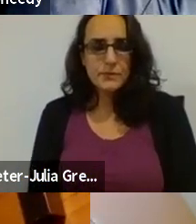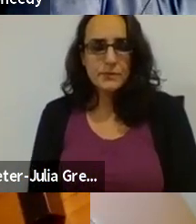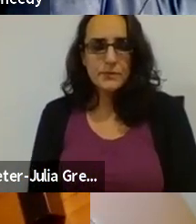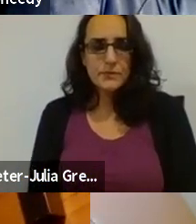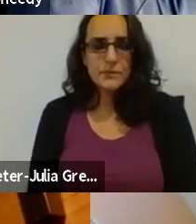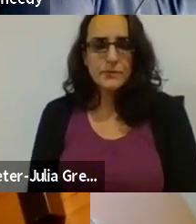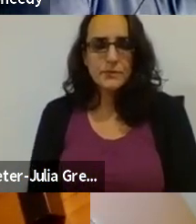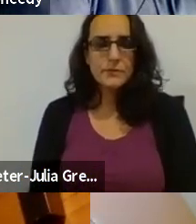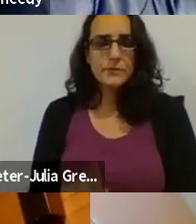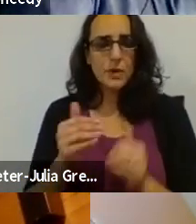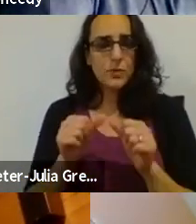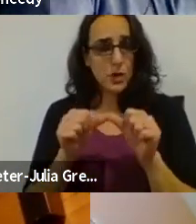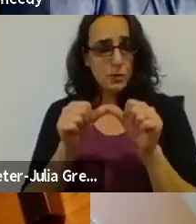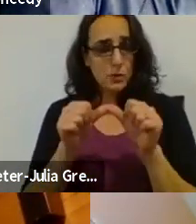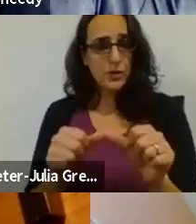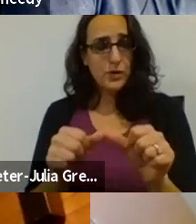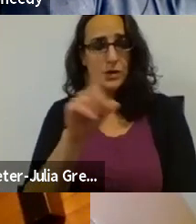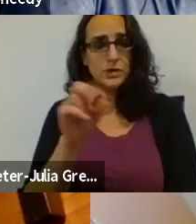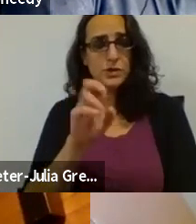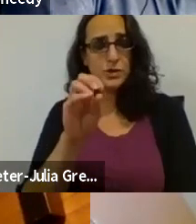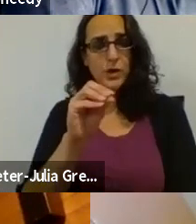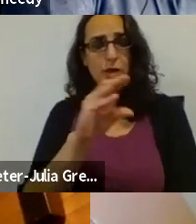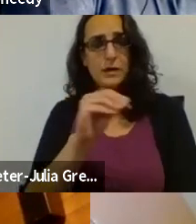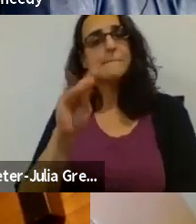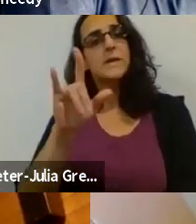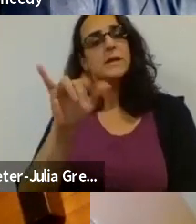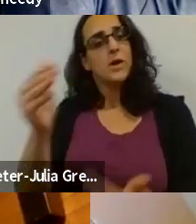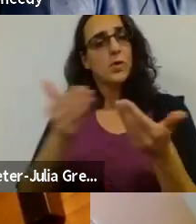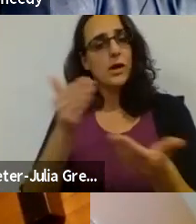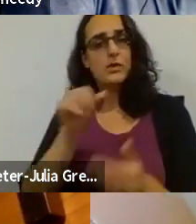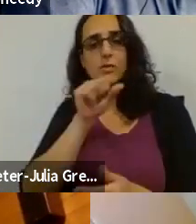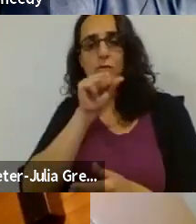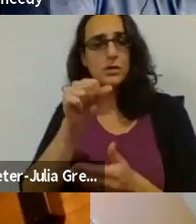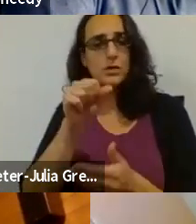Carolyn Gallagher: We're gonna move on. So So Emily, welcome. We'd love to get a Student Update.